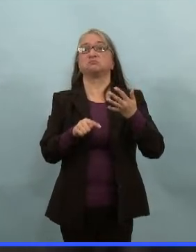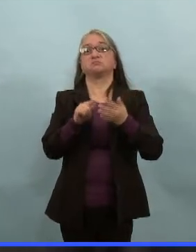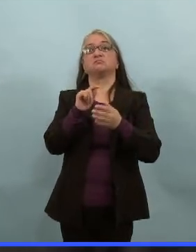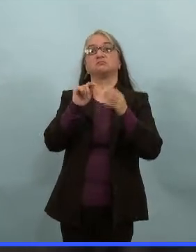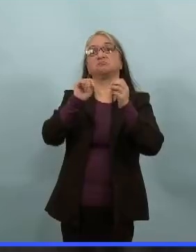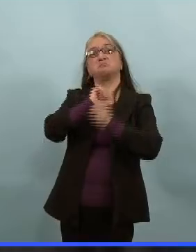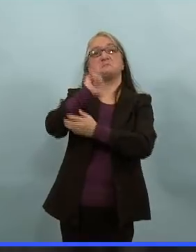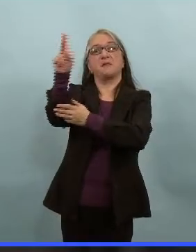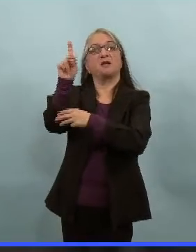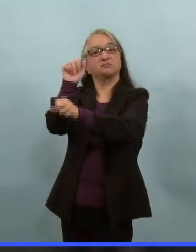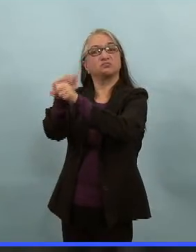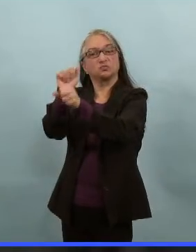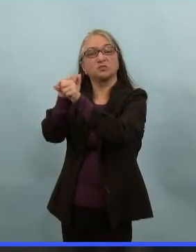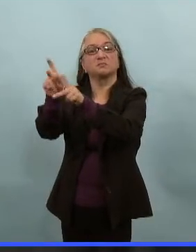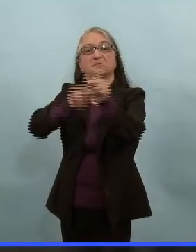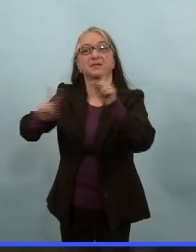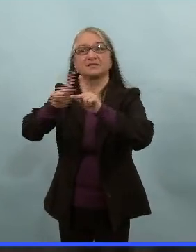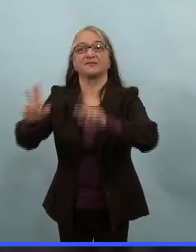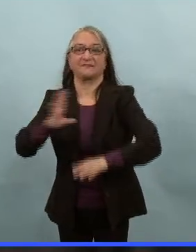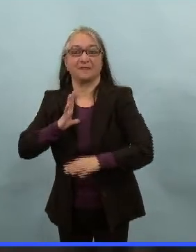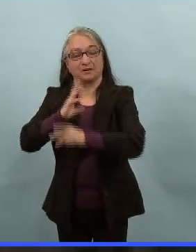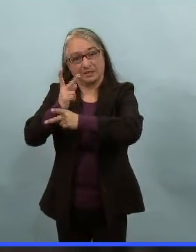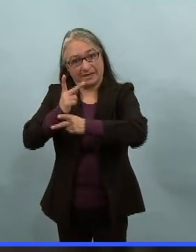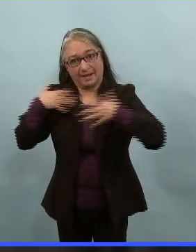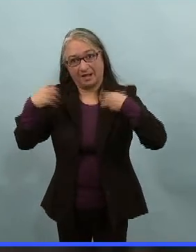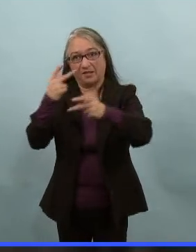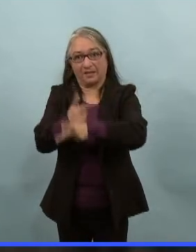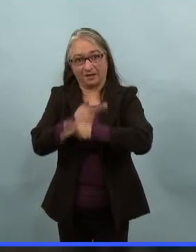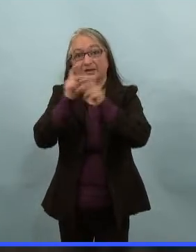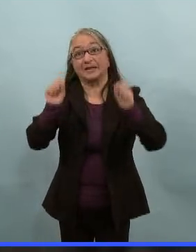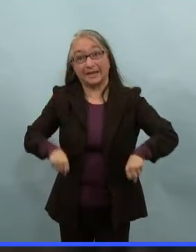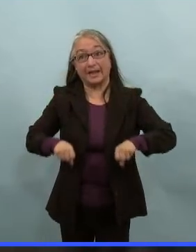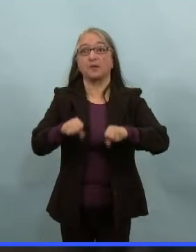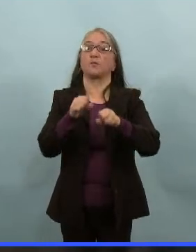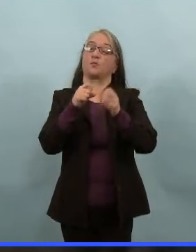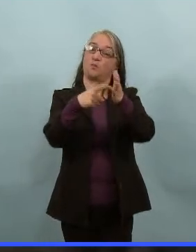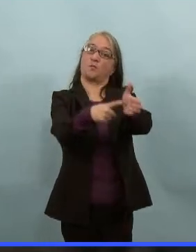five days but there we're still requiring that use of a medical mask in that situation as well